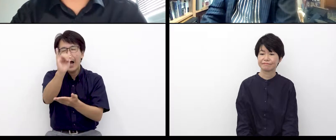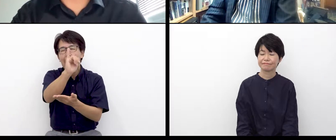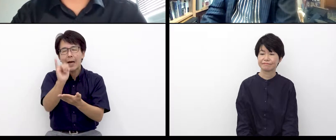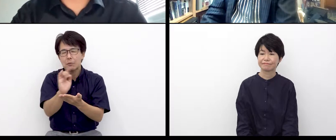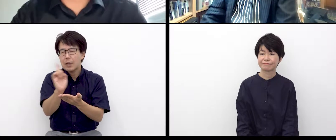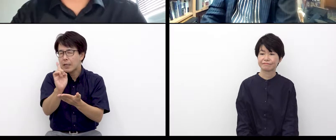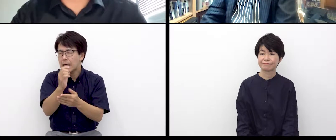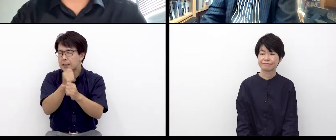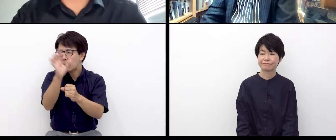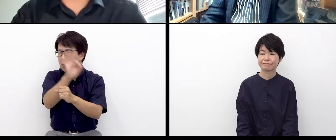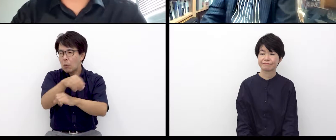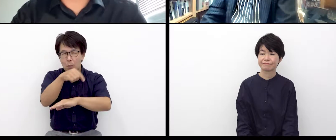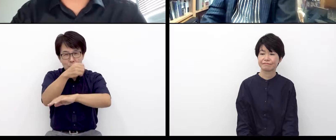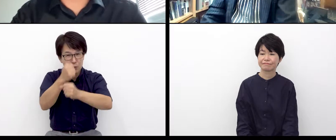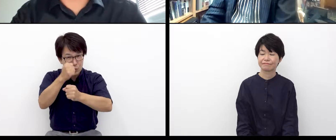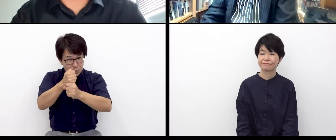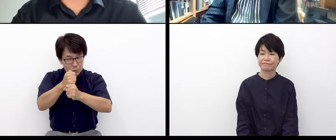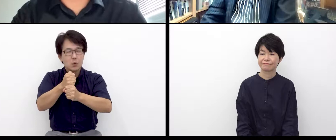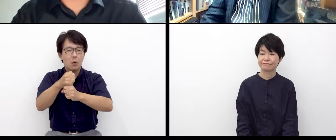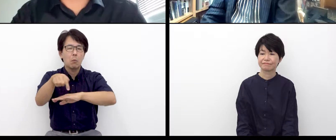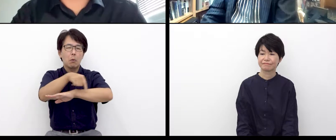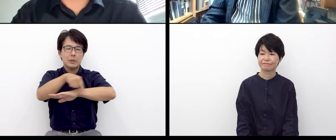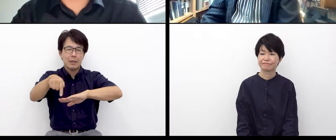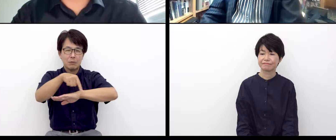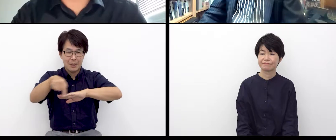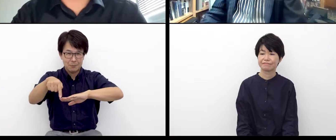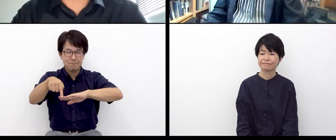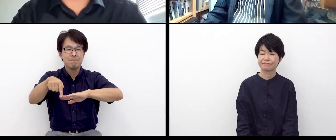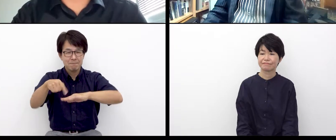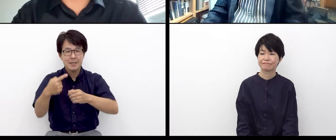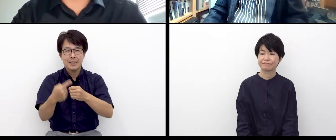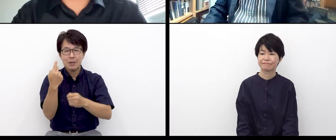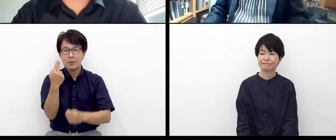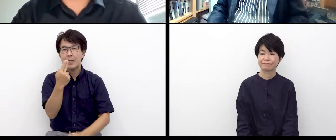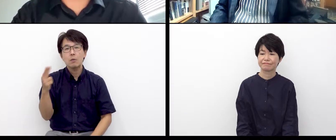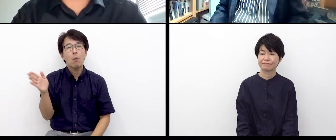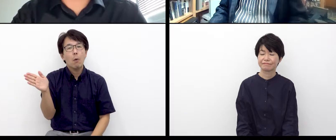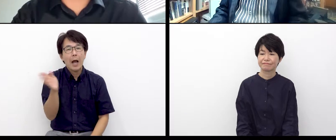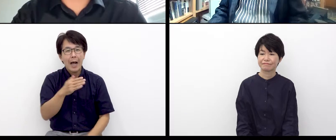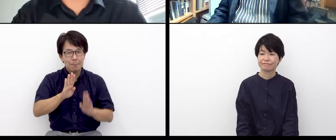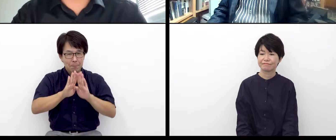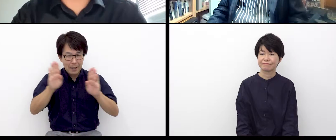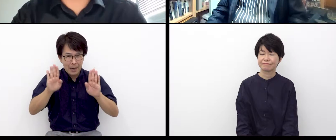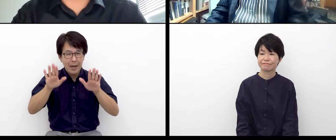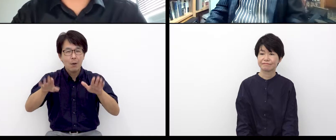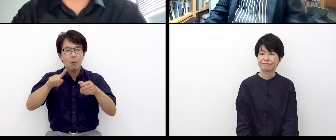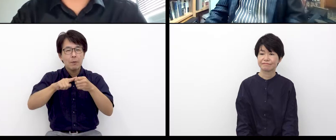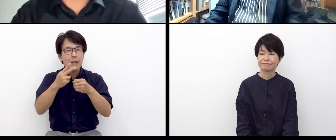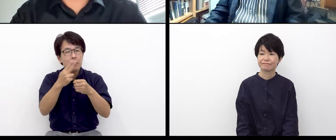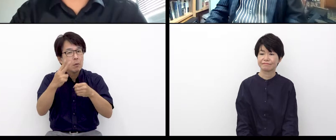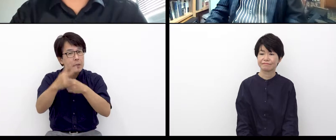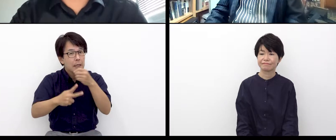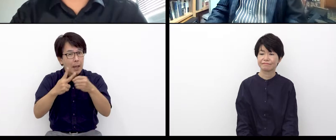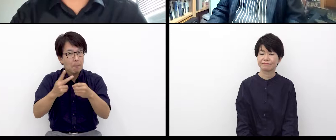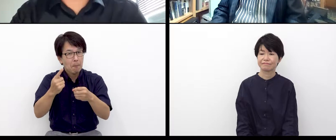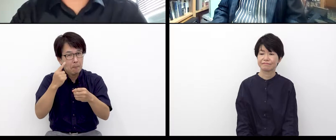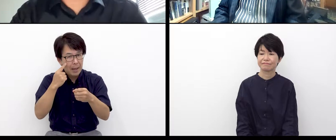It was started last year, and this is the 2nd year.